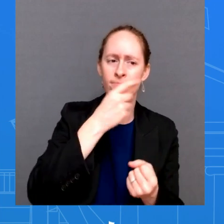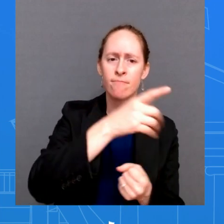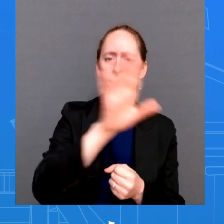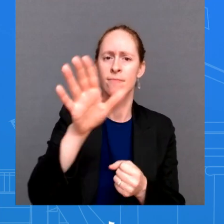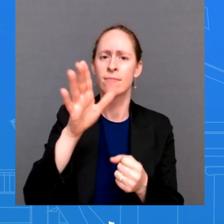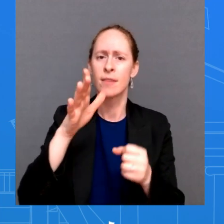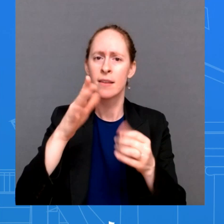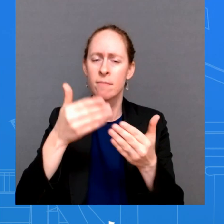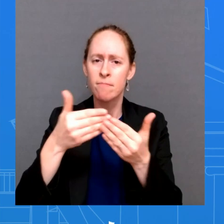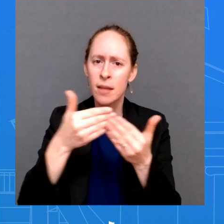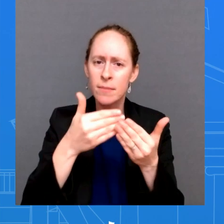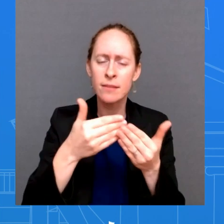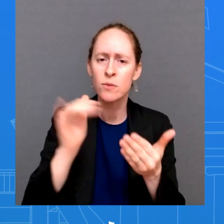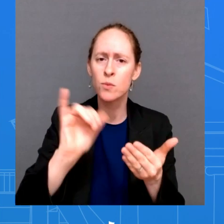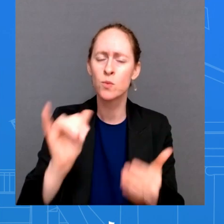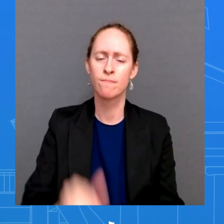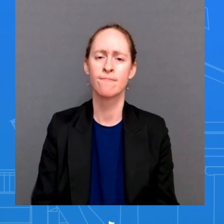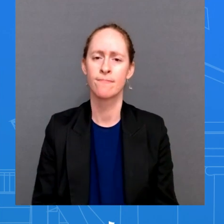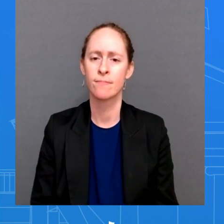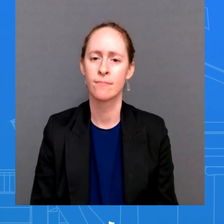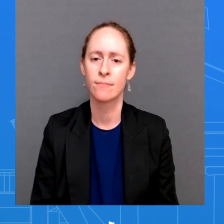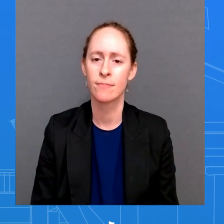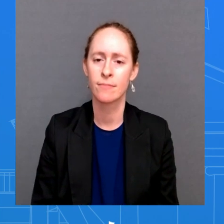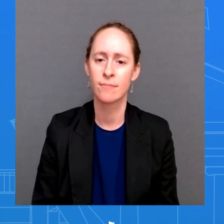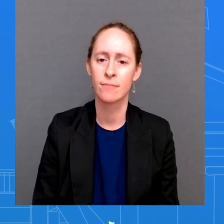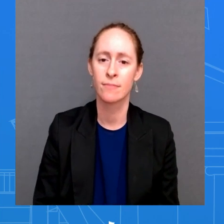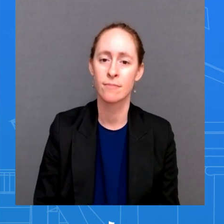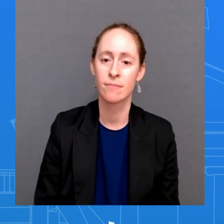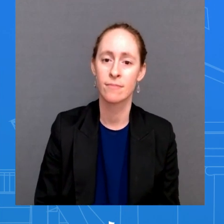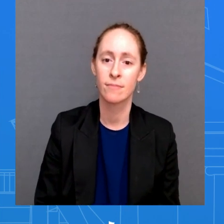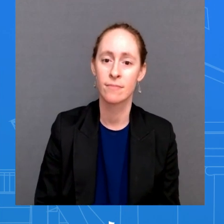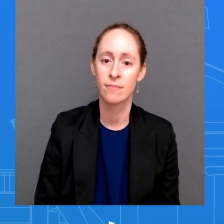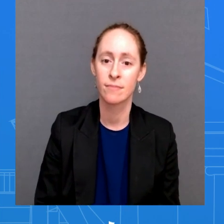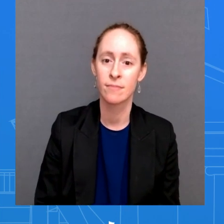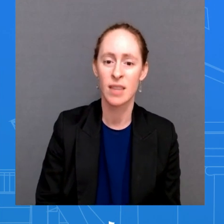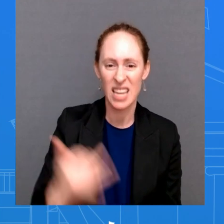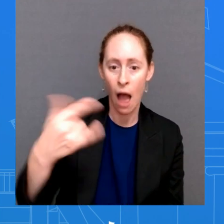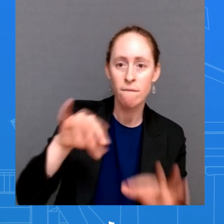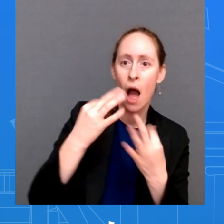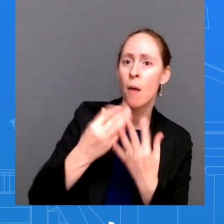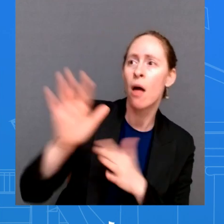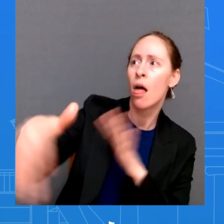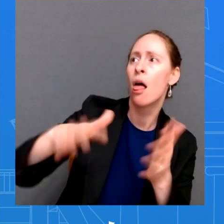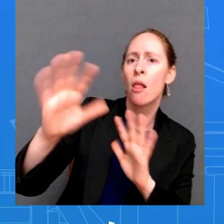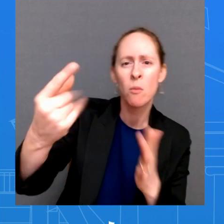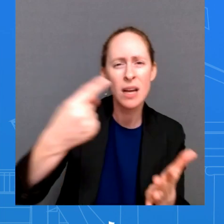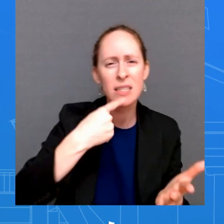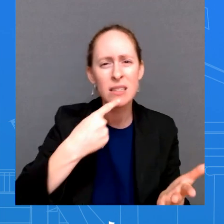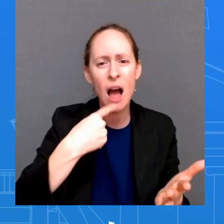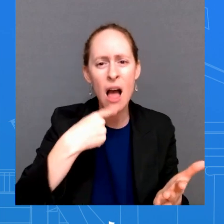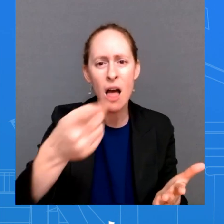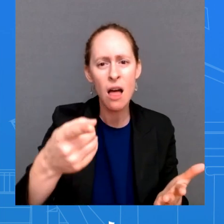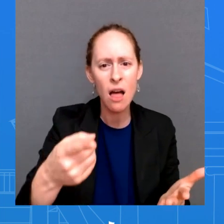But what do you say to those families, though, when right now the shortage rate, according to data, is between -- the out-of-stock rate is somewhere between 20 and 30 percent.